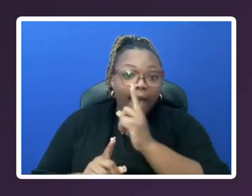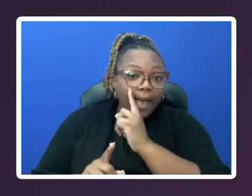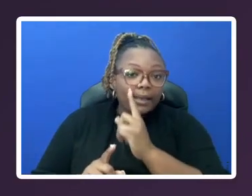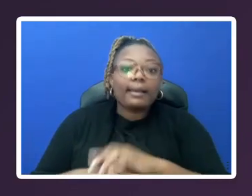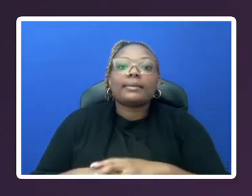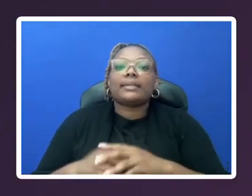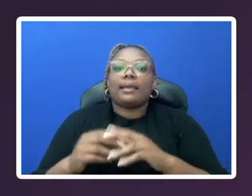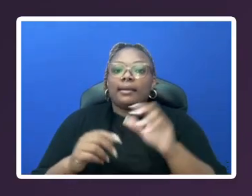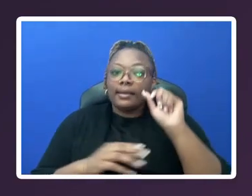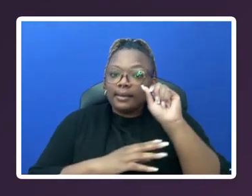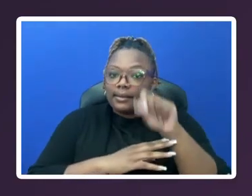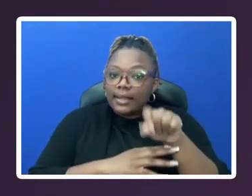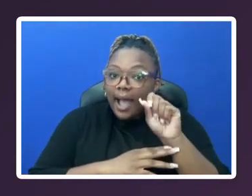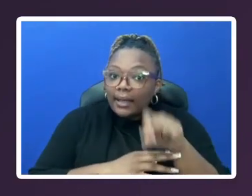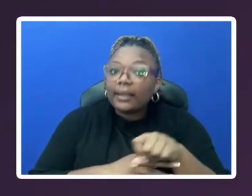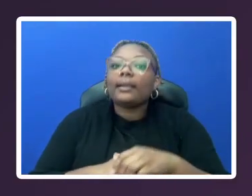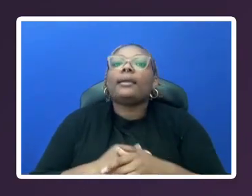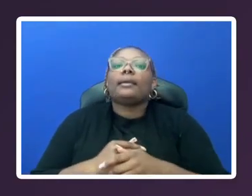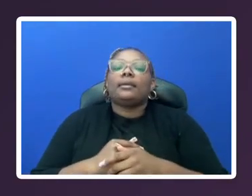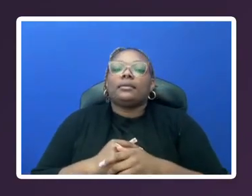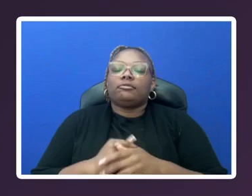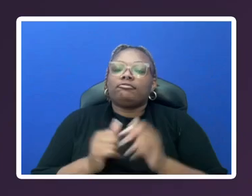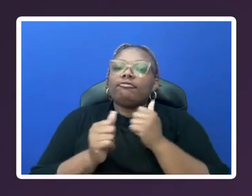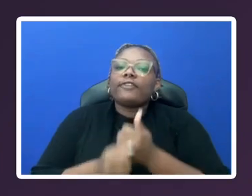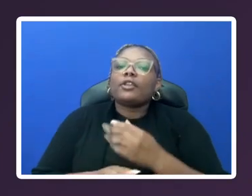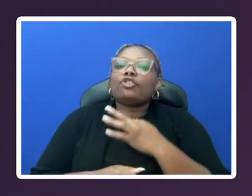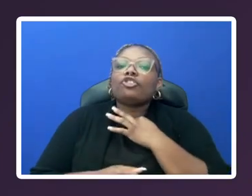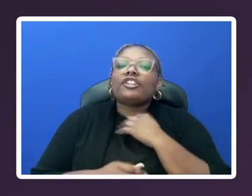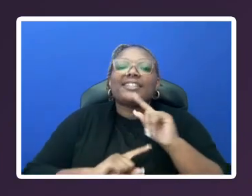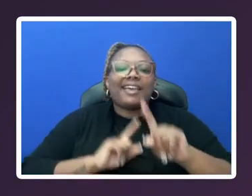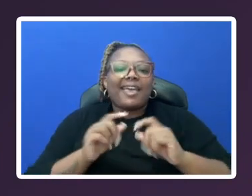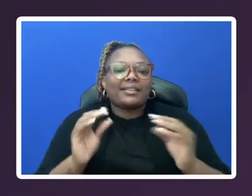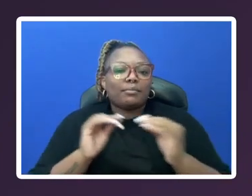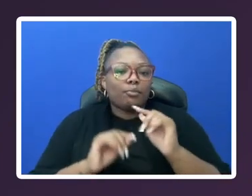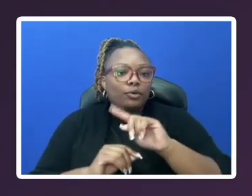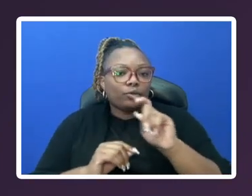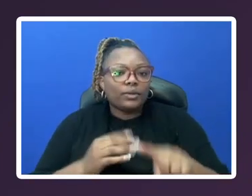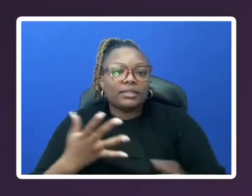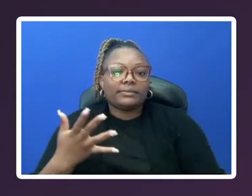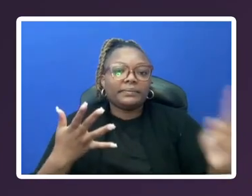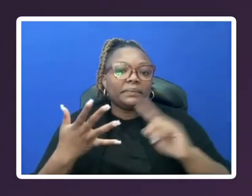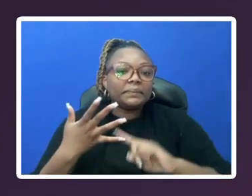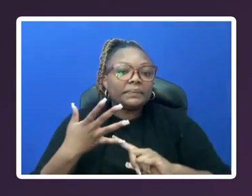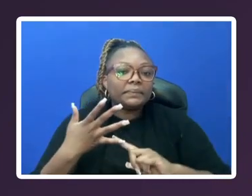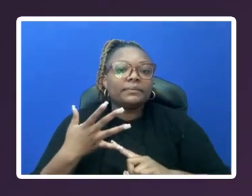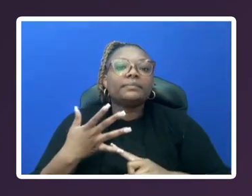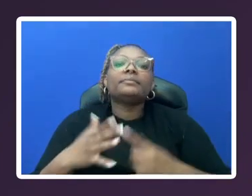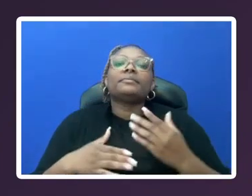curiosities and ask more questions. And number five, share. Share it with the